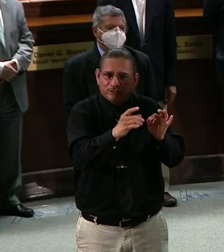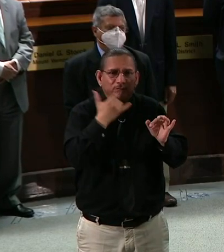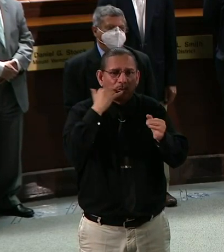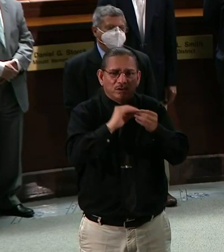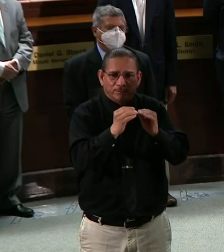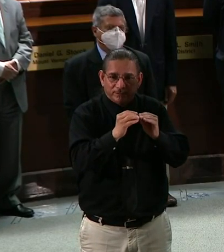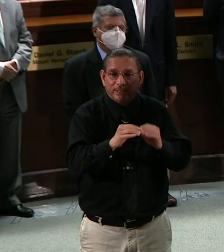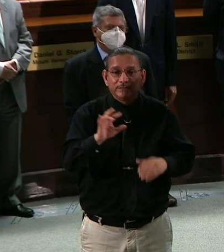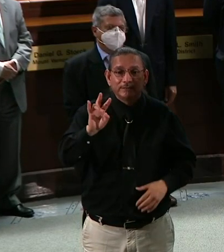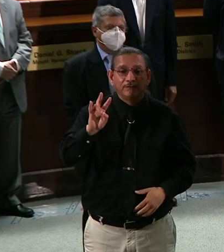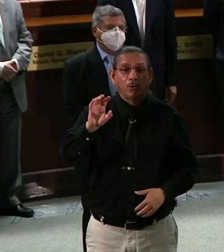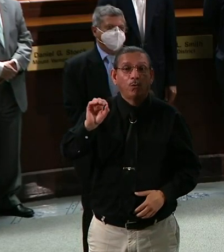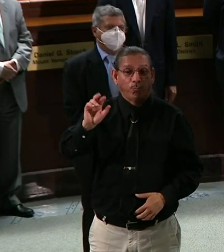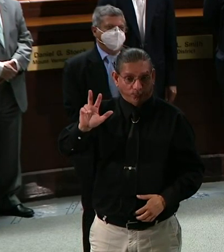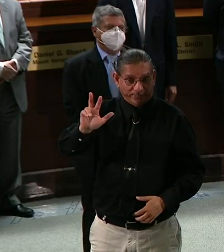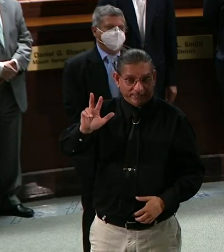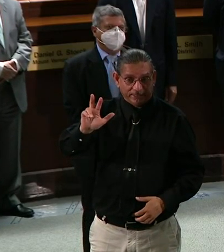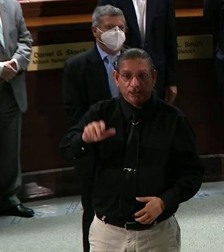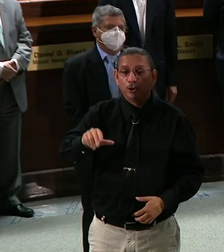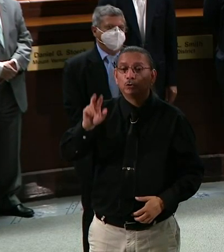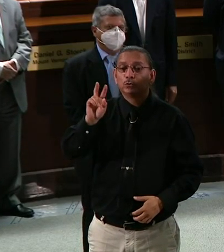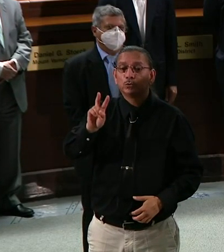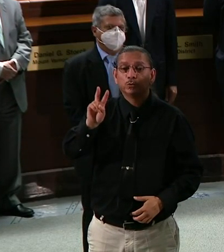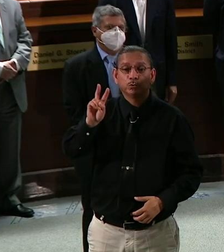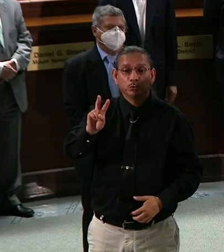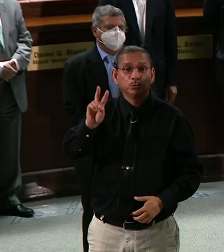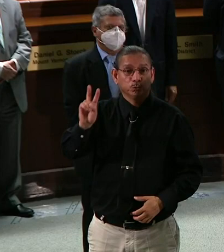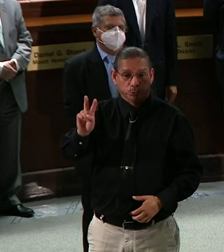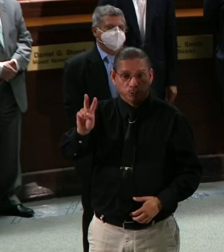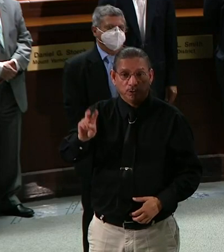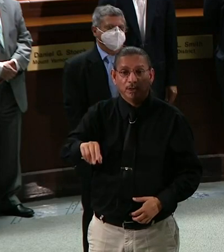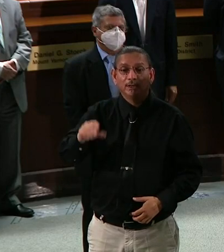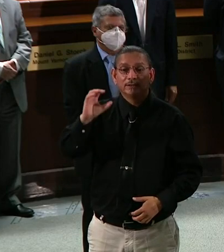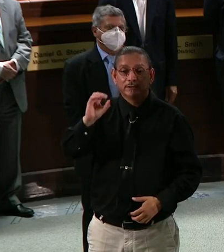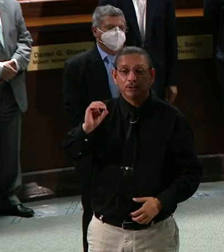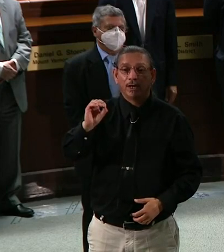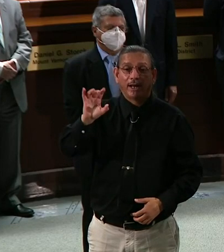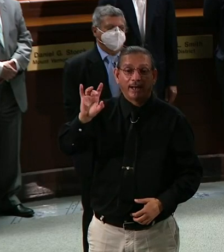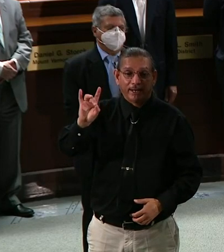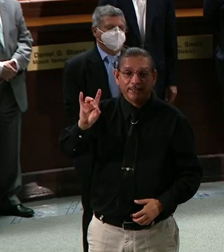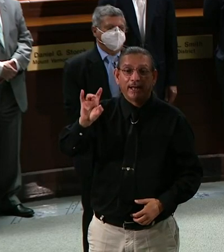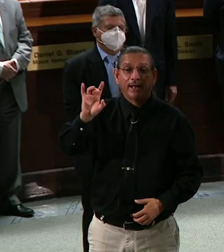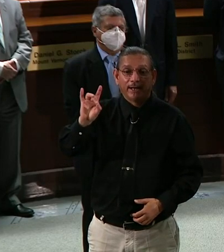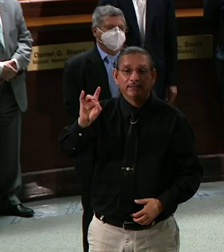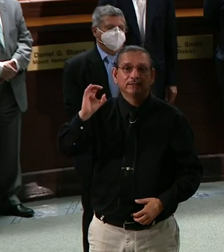MULTI LINGUAL PHONE NUMBER